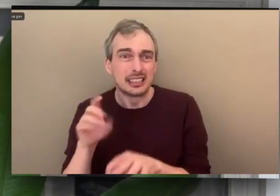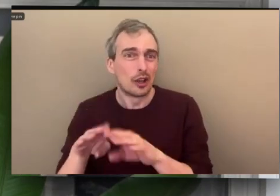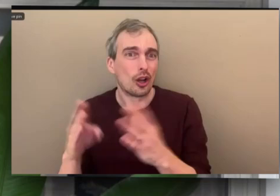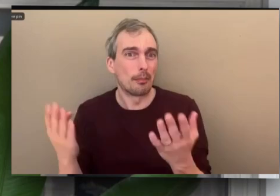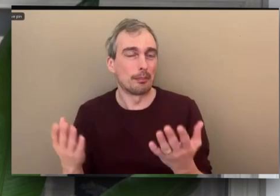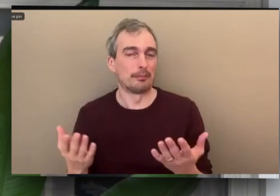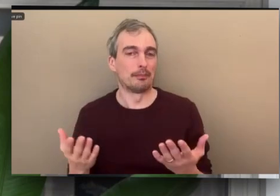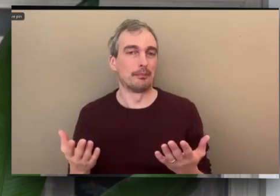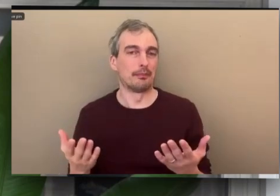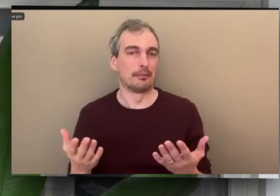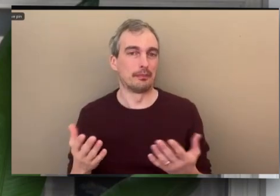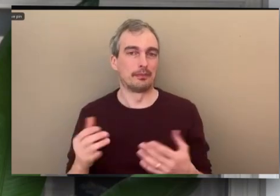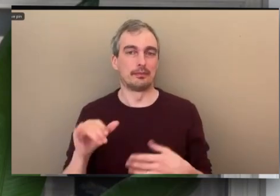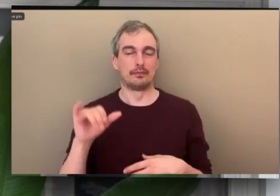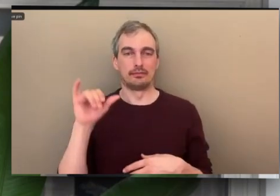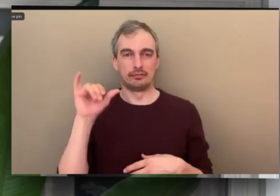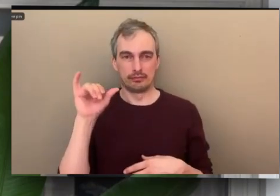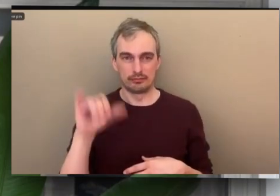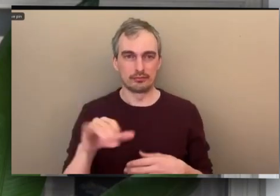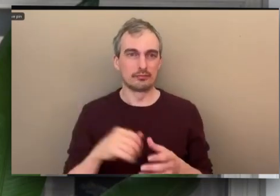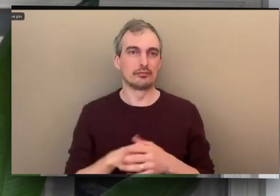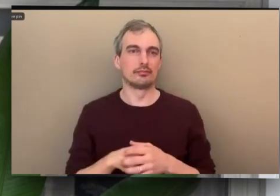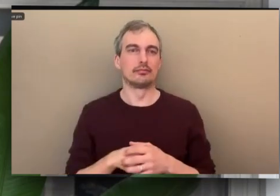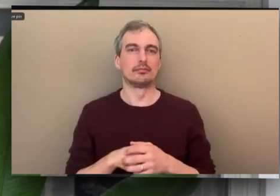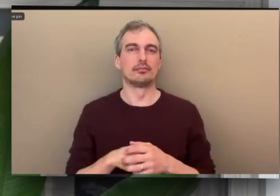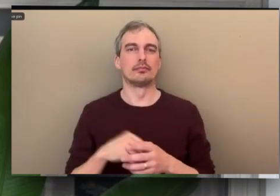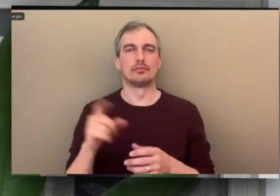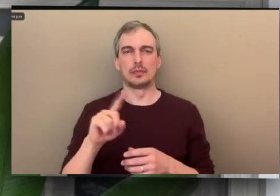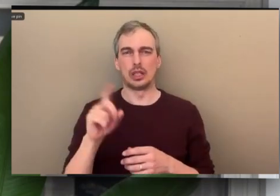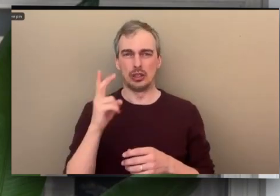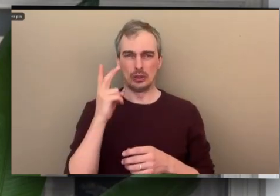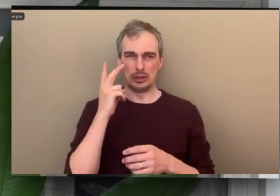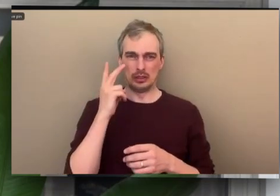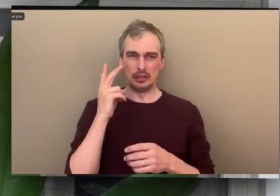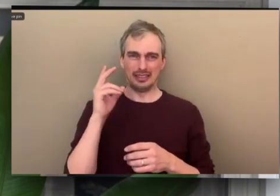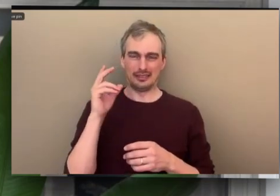unified communications team saying: You need a Cisco TV and camera in that lab.